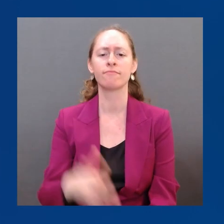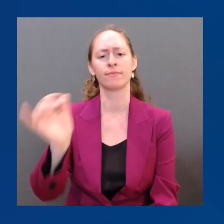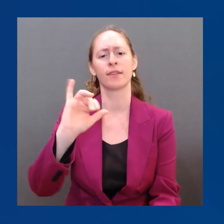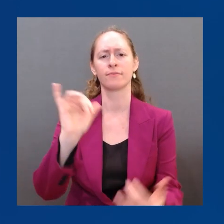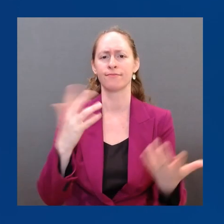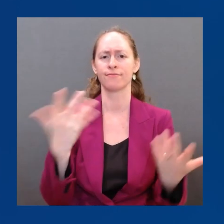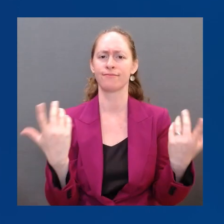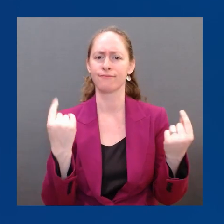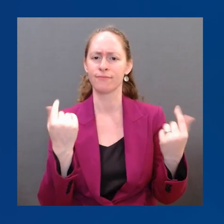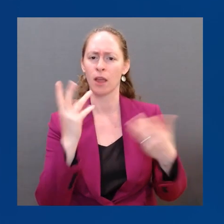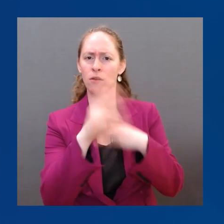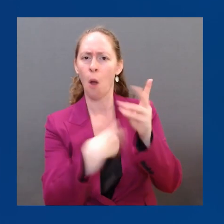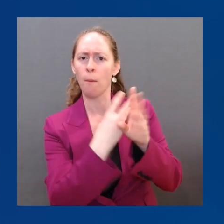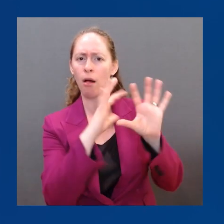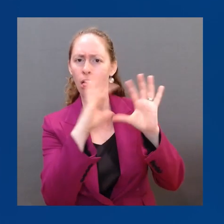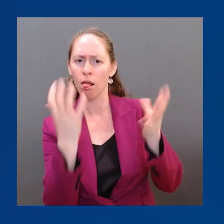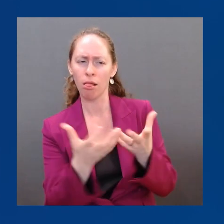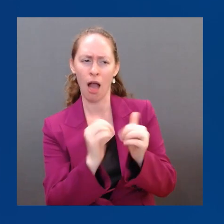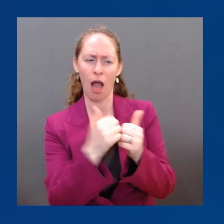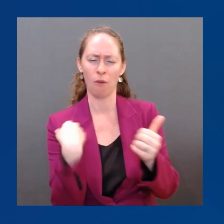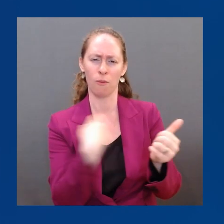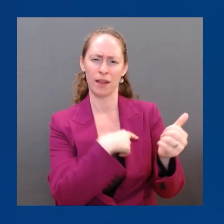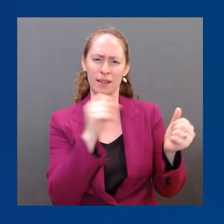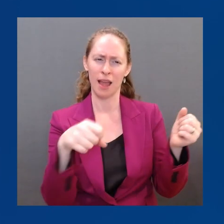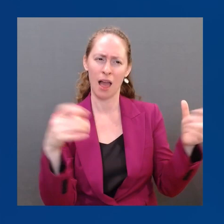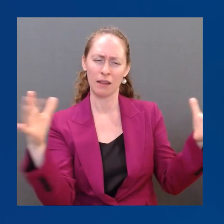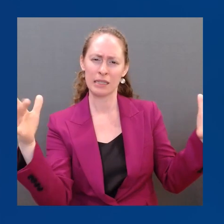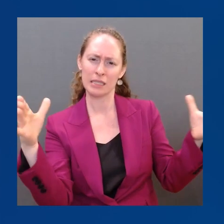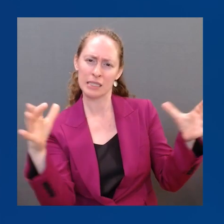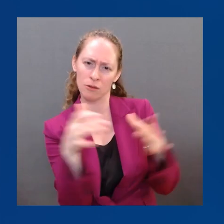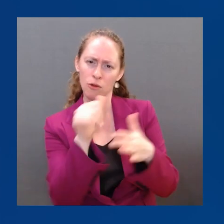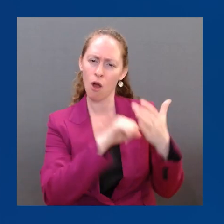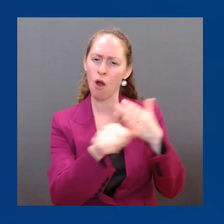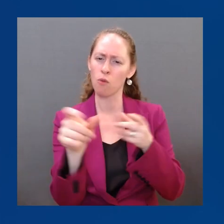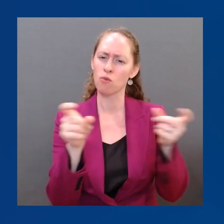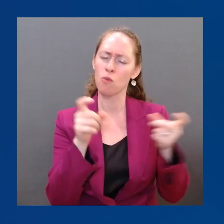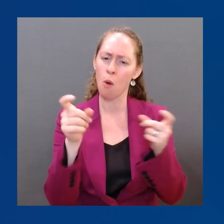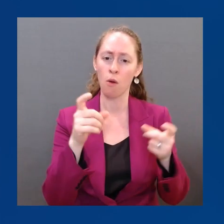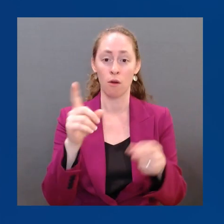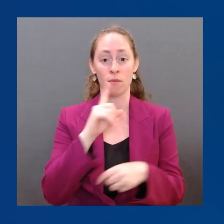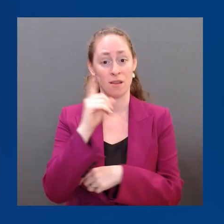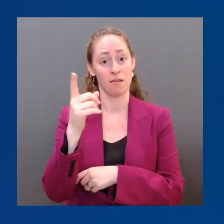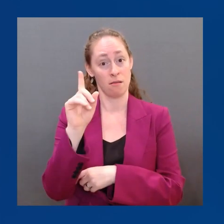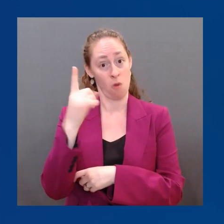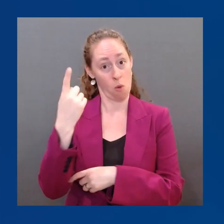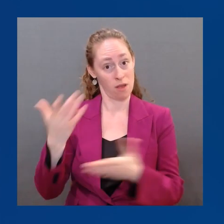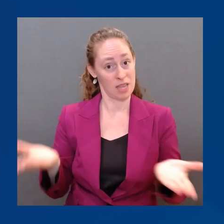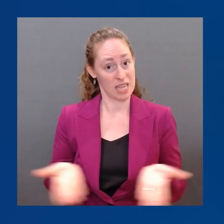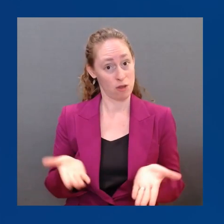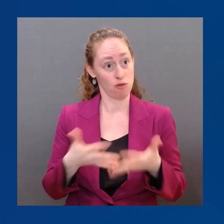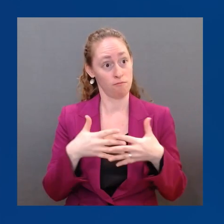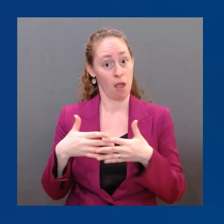because we know that there is no only -- "domestic-only" strategy to a global pandemic. And that means remaining deeply globally engaged